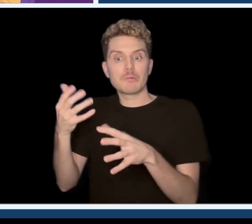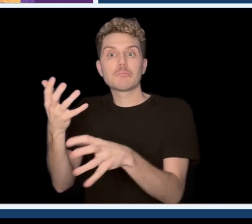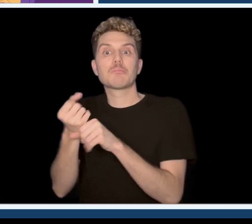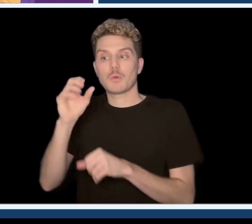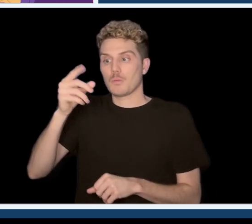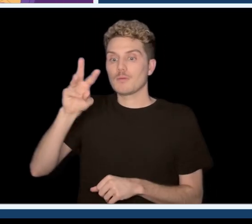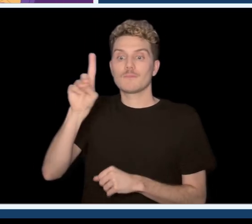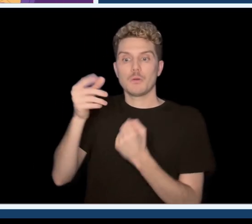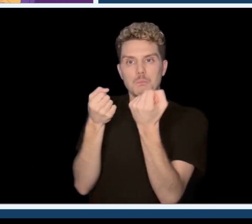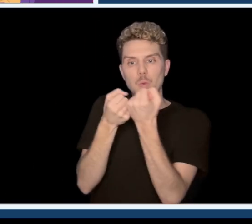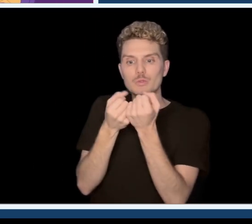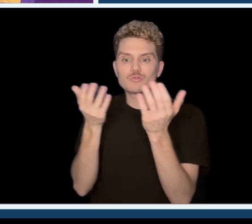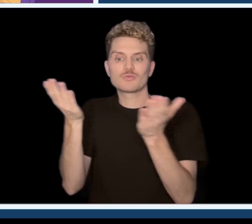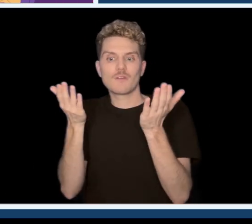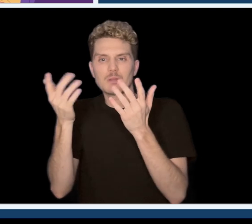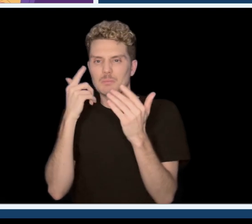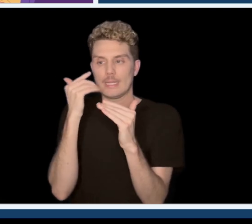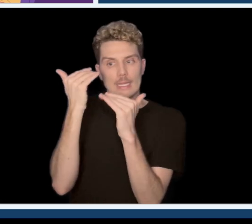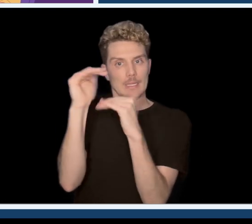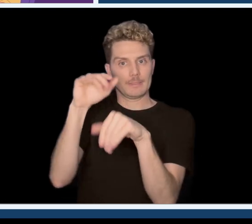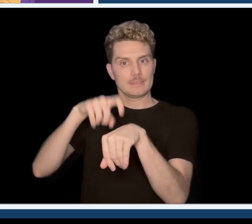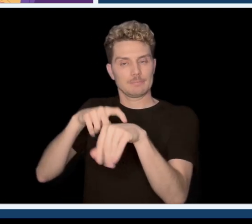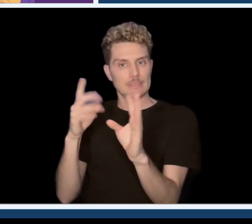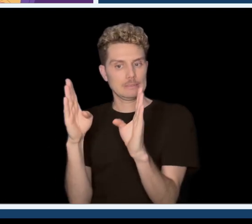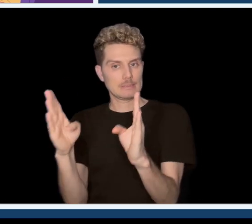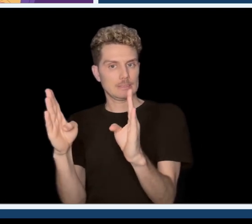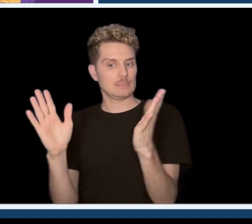OPWDD supports and services for a limited period of time,